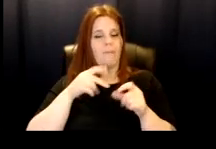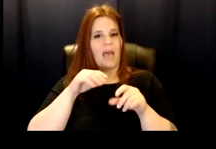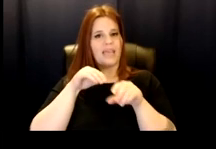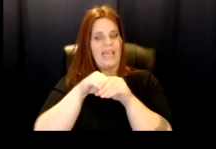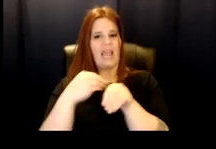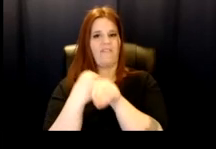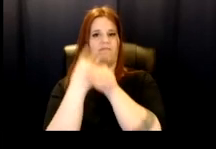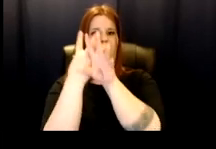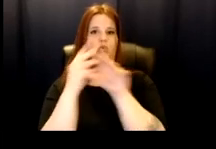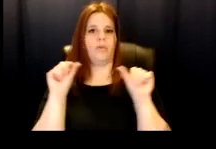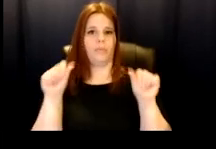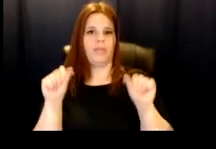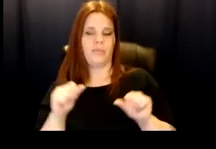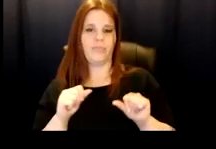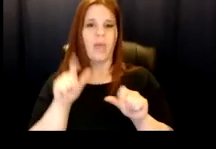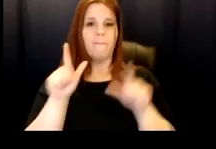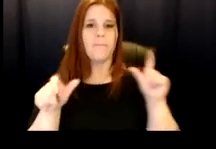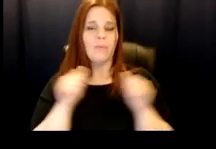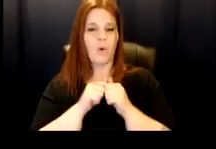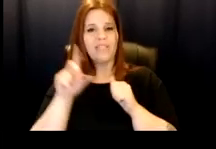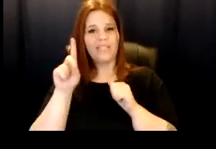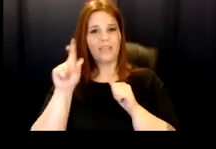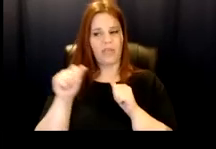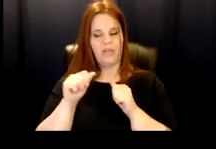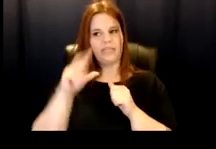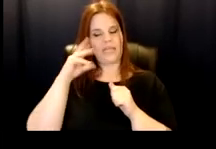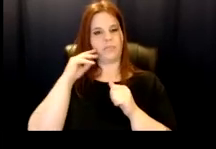people with disabilities experience greater disconnection from affordable and adequate